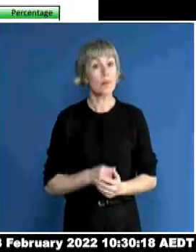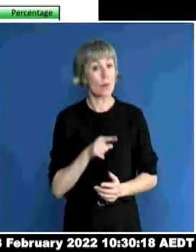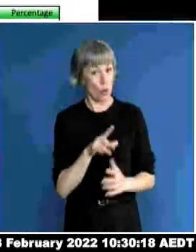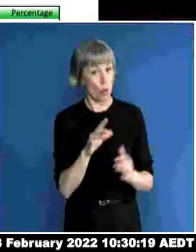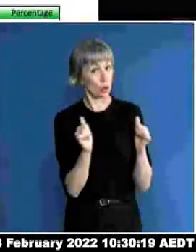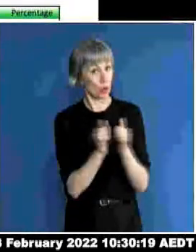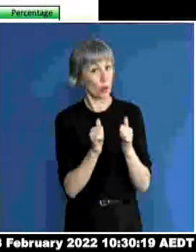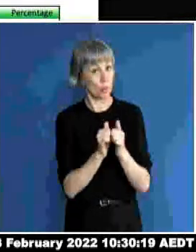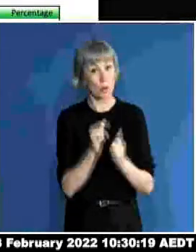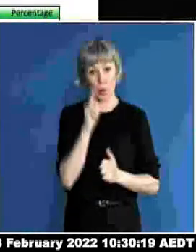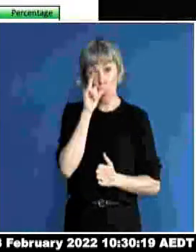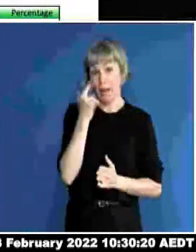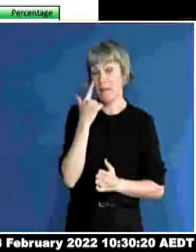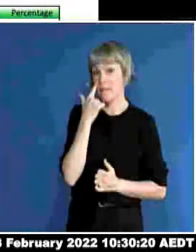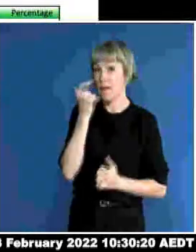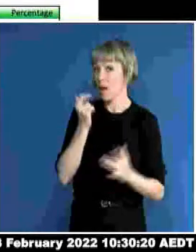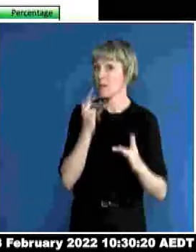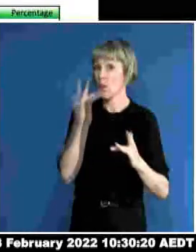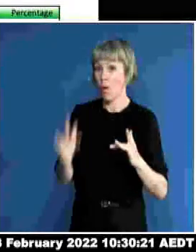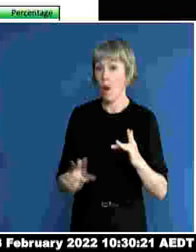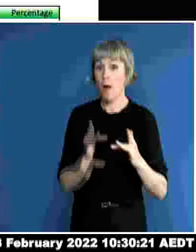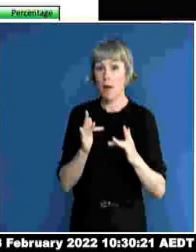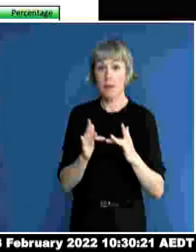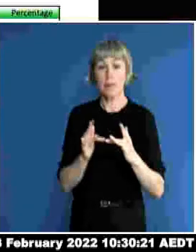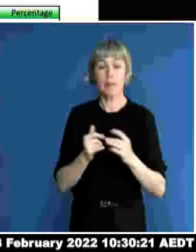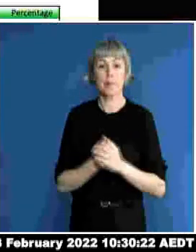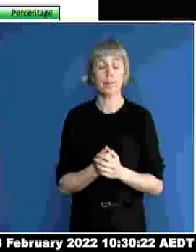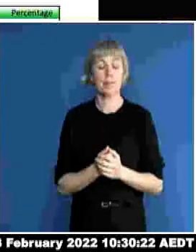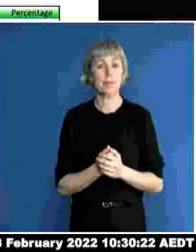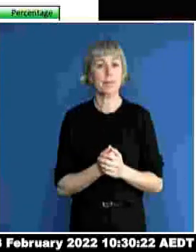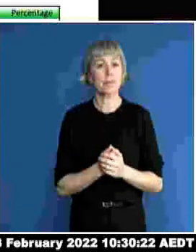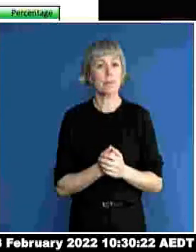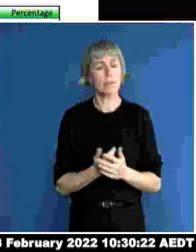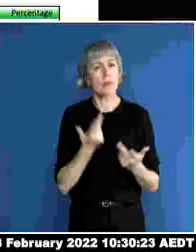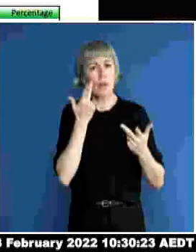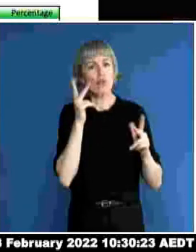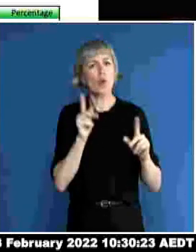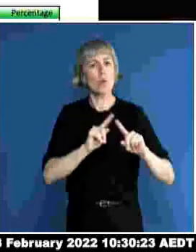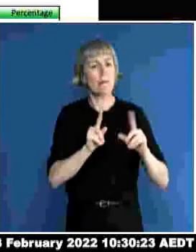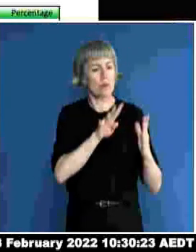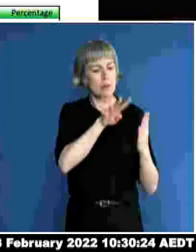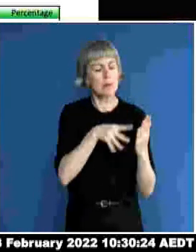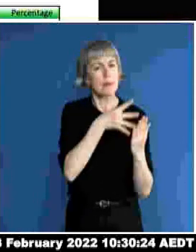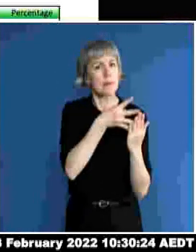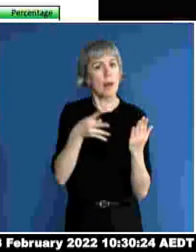series of tables describing a range of numbers and statistics.